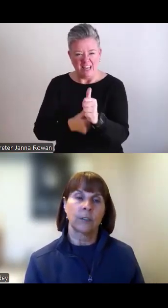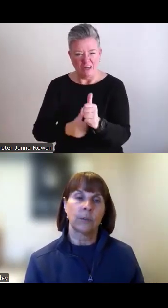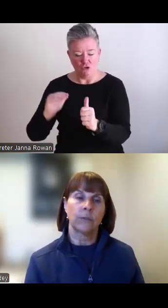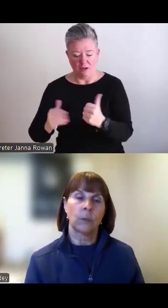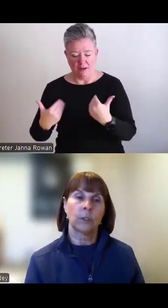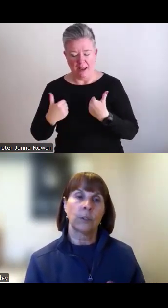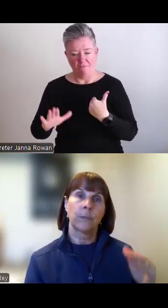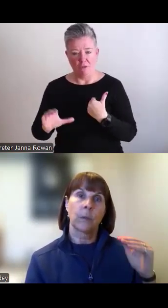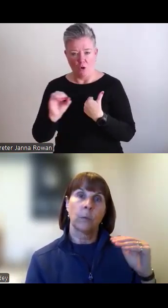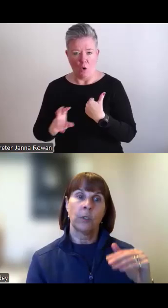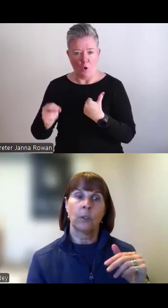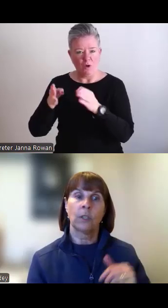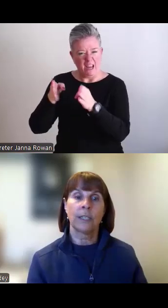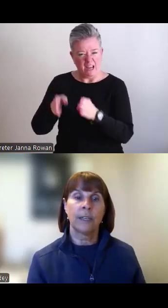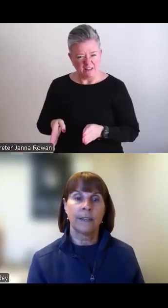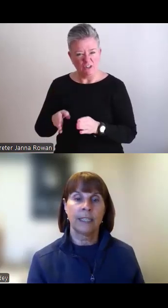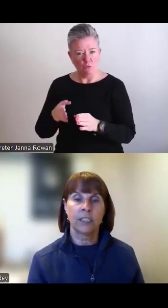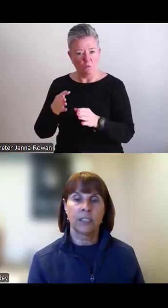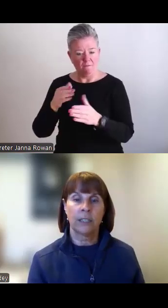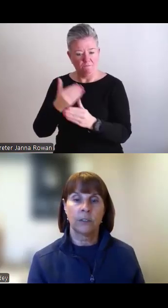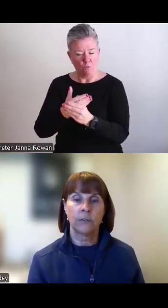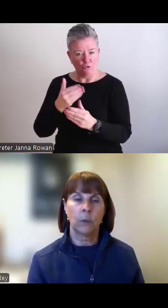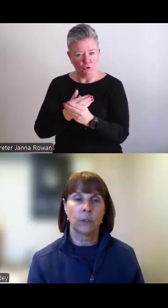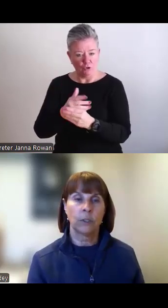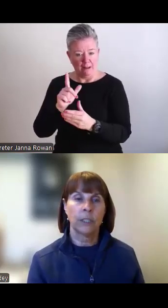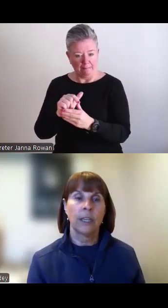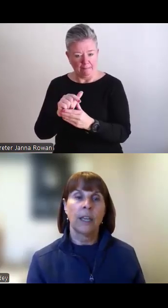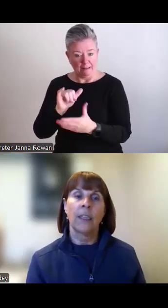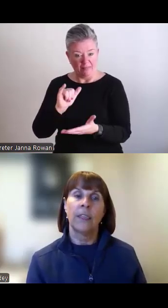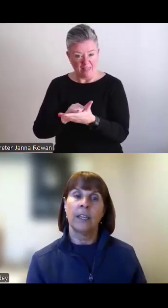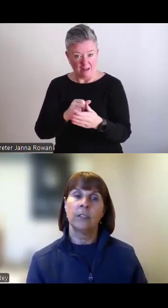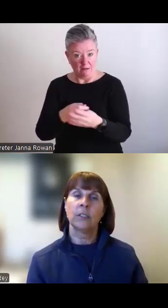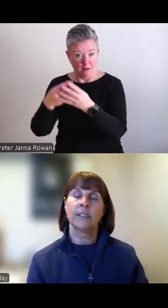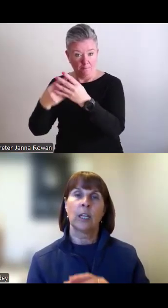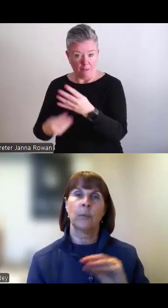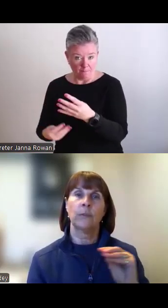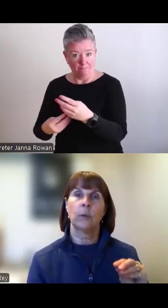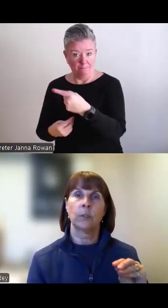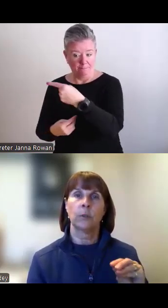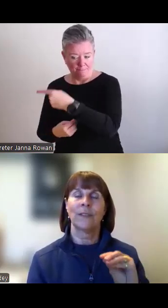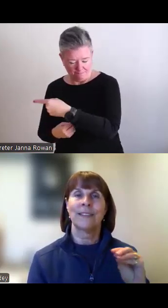an individual folder. When you click on that child's folder, then you'll set up a folder